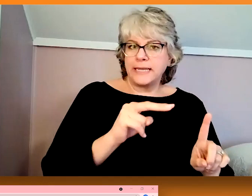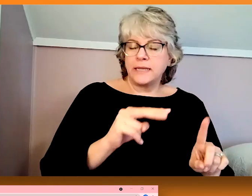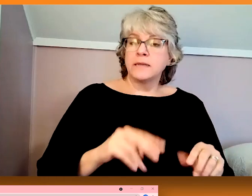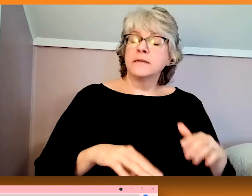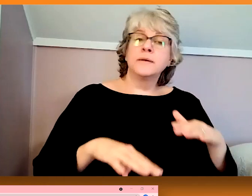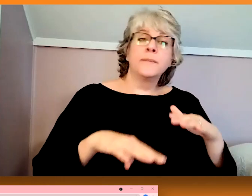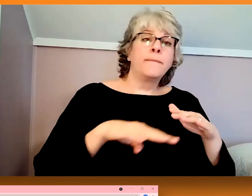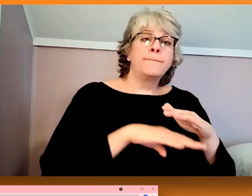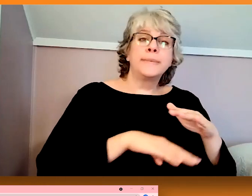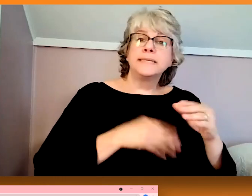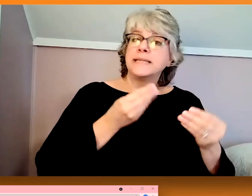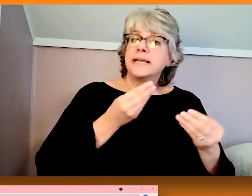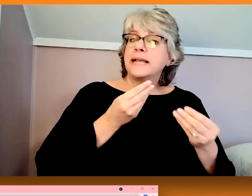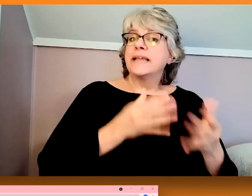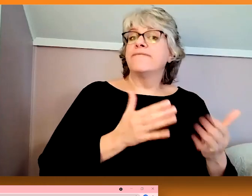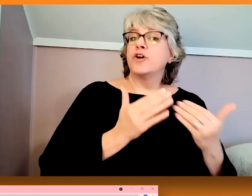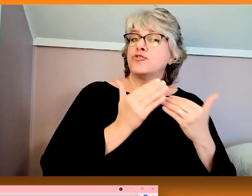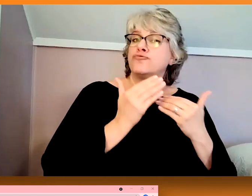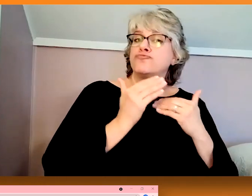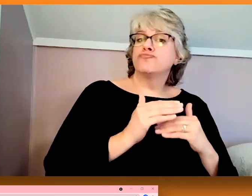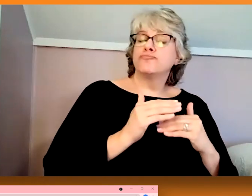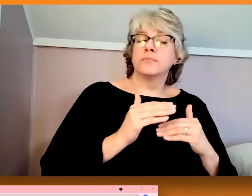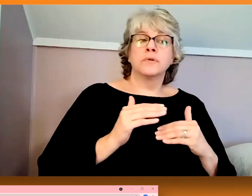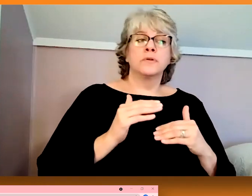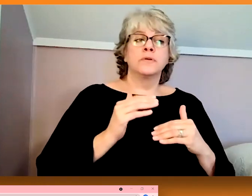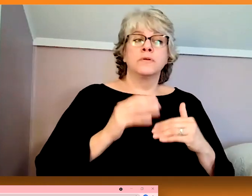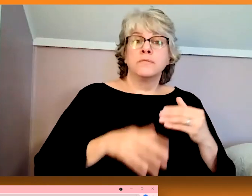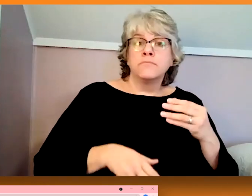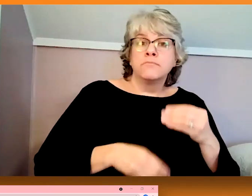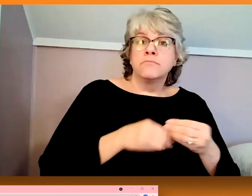your basic information, your research interests,